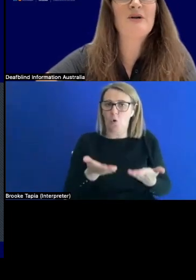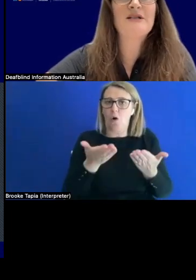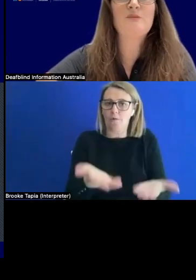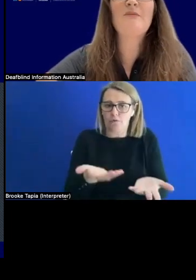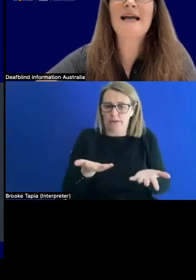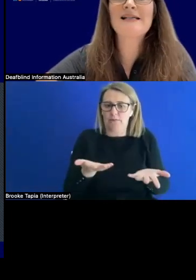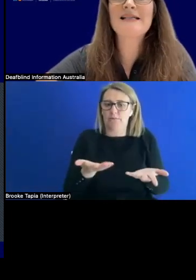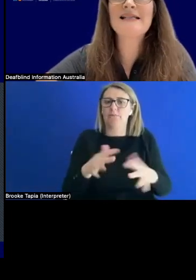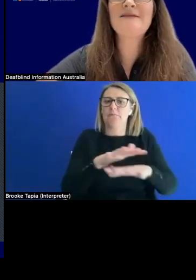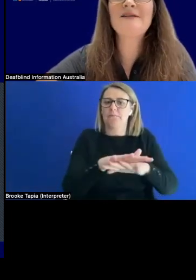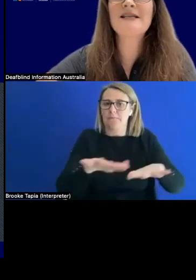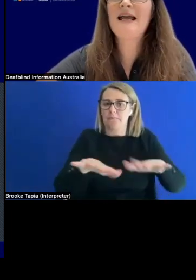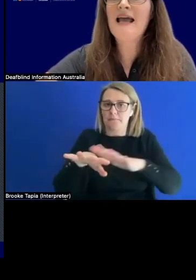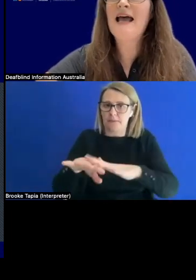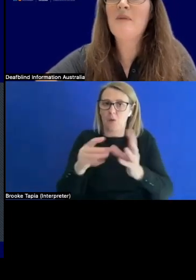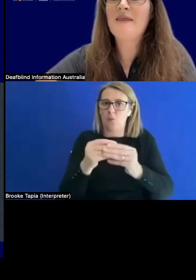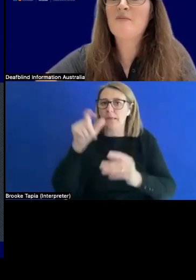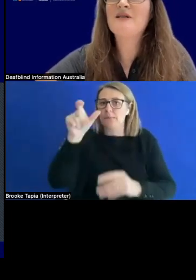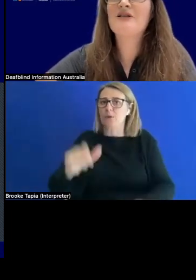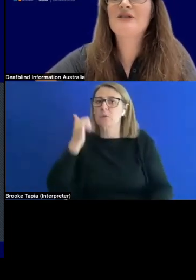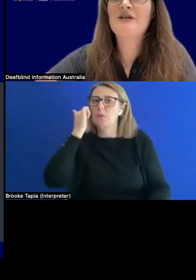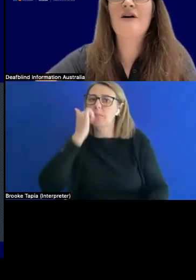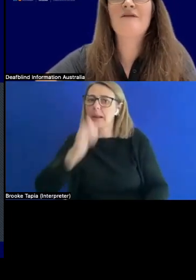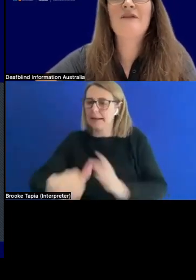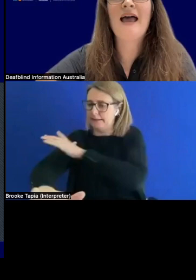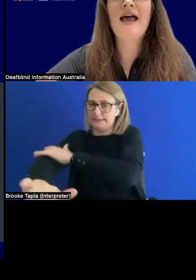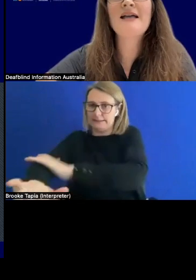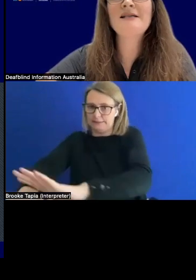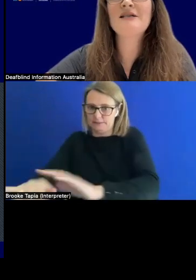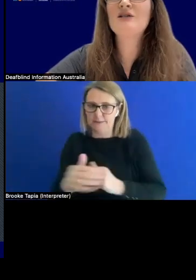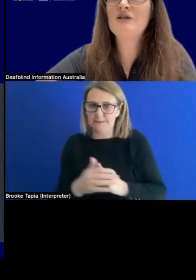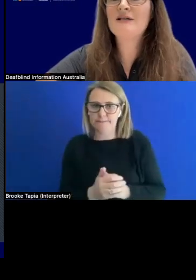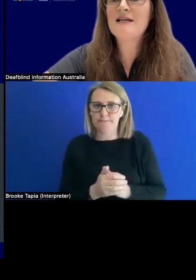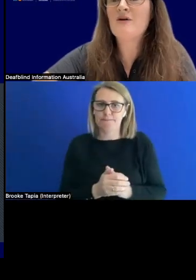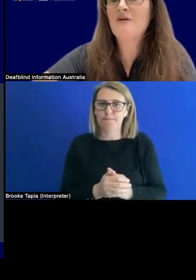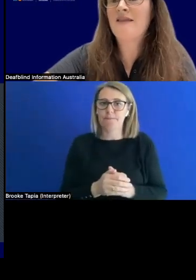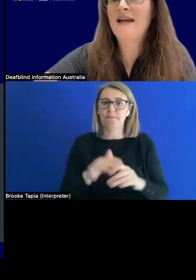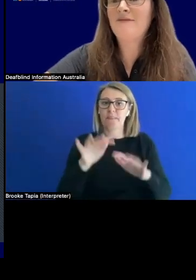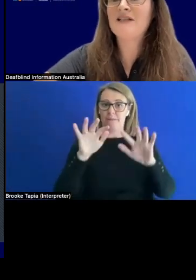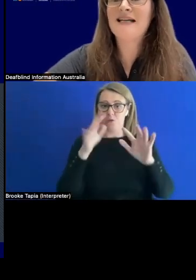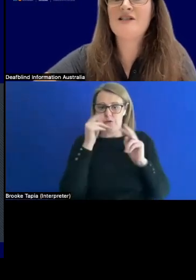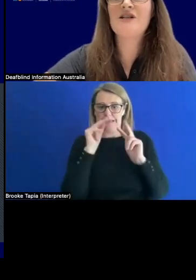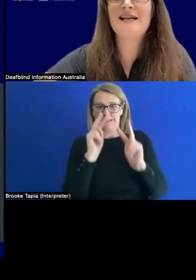person with black sleeves, and by the position of the hands you can tell that that invitation